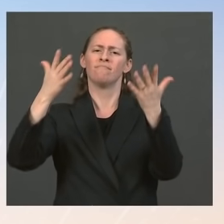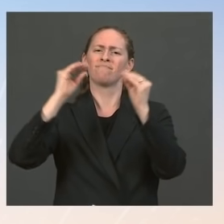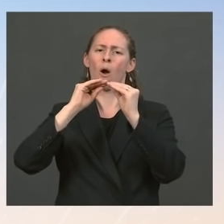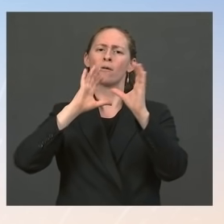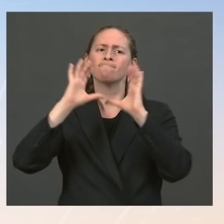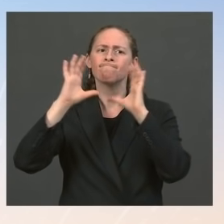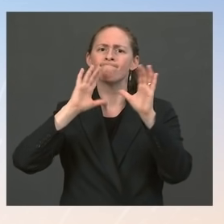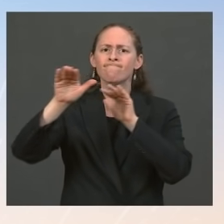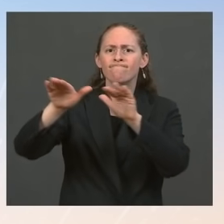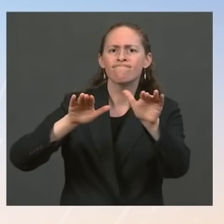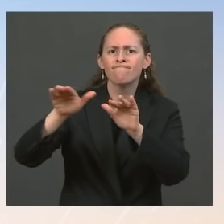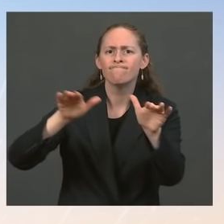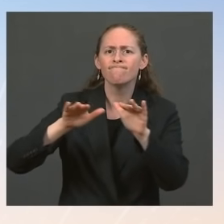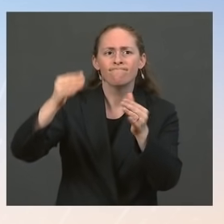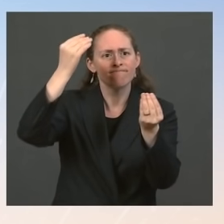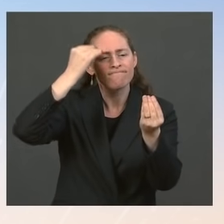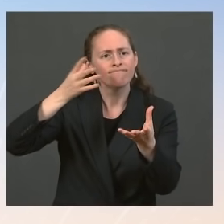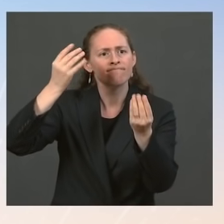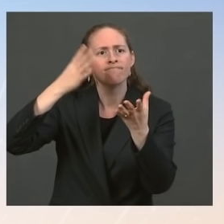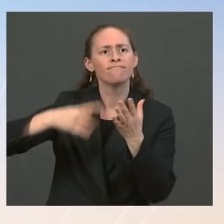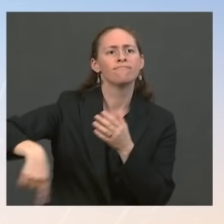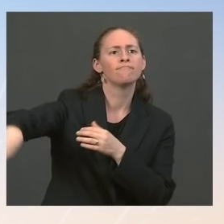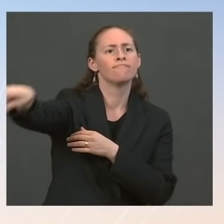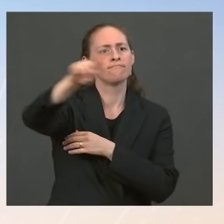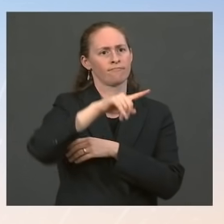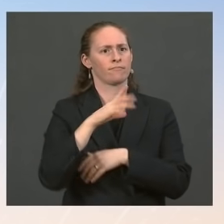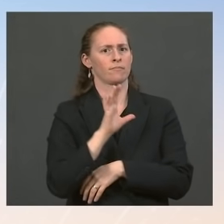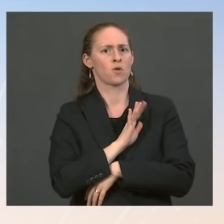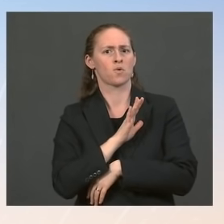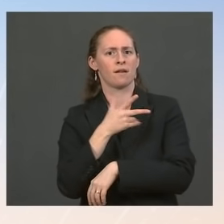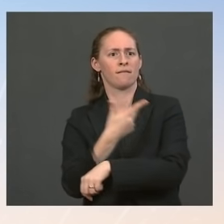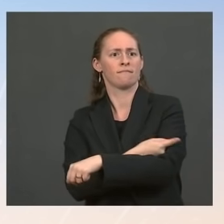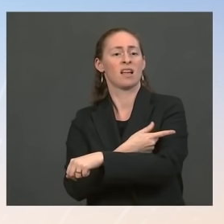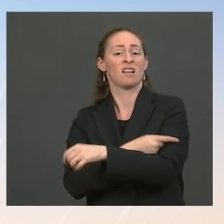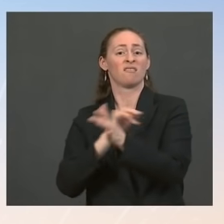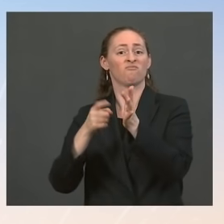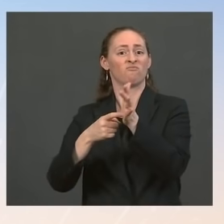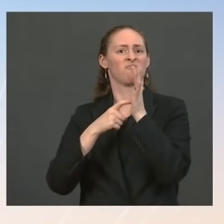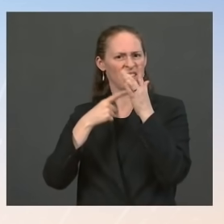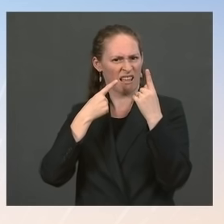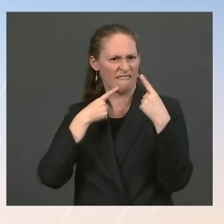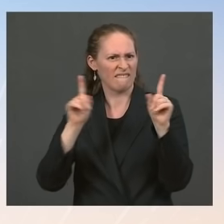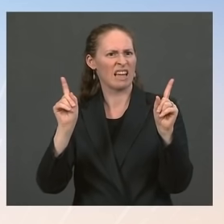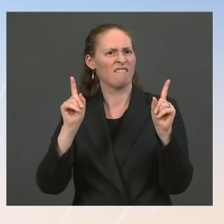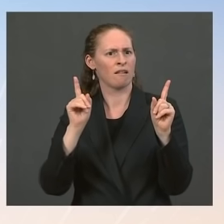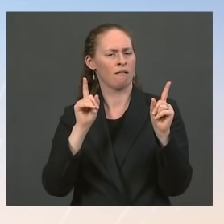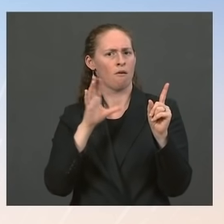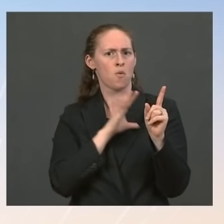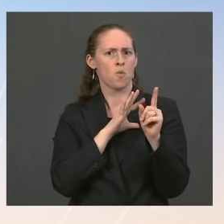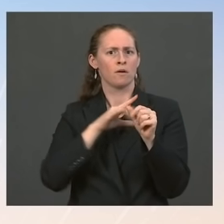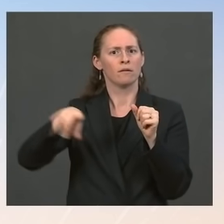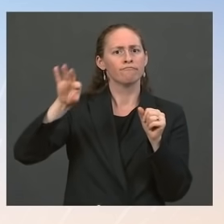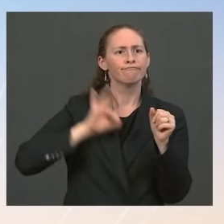but the people of the country about the effectiveness of vaccine mandates -- how they can work for businesses, how they can make workplaces safer,